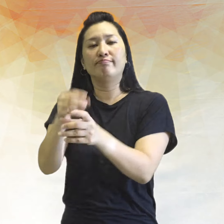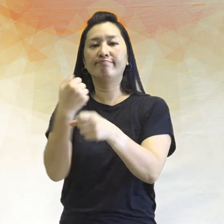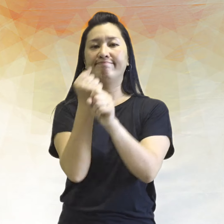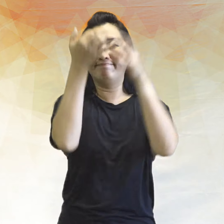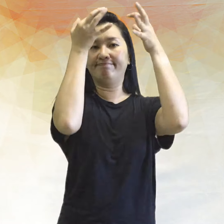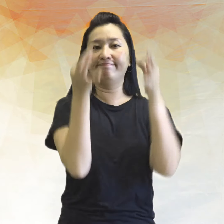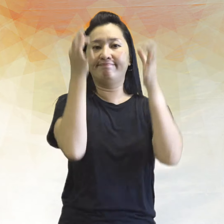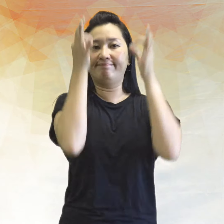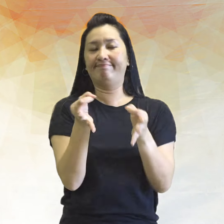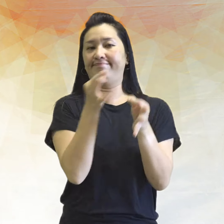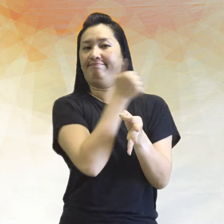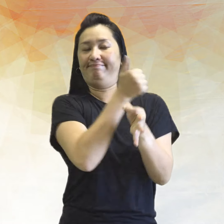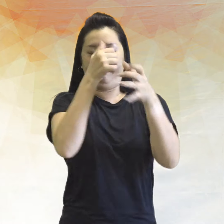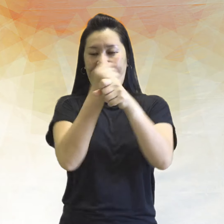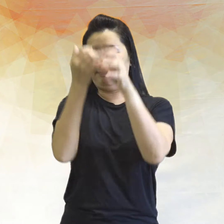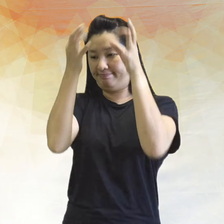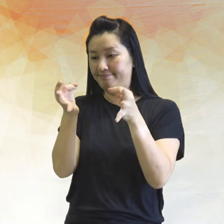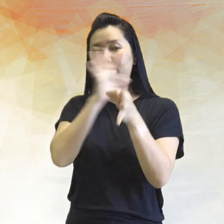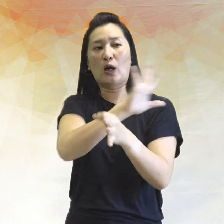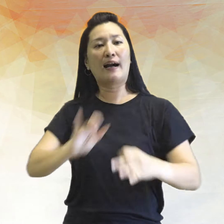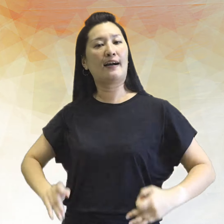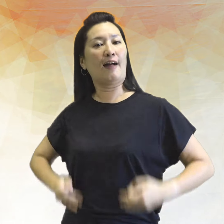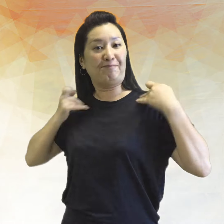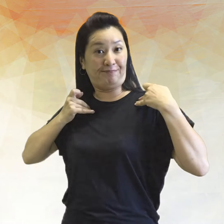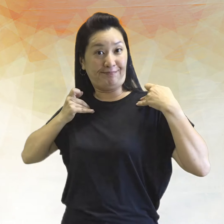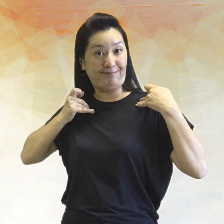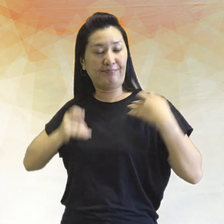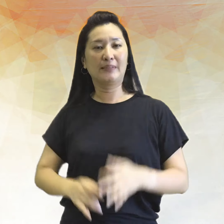all decision-making processes concerning their lives.